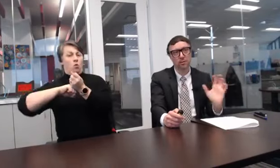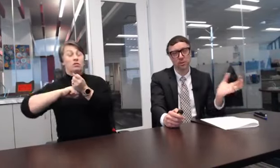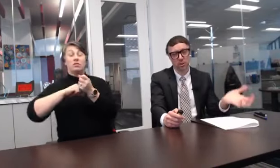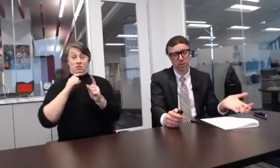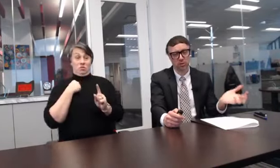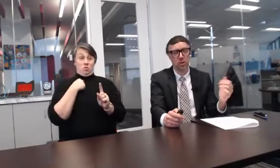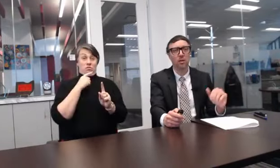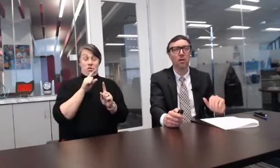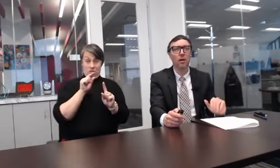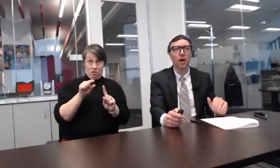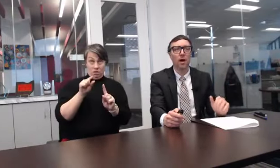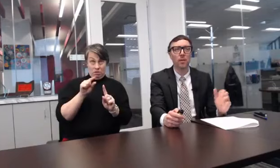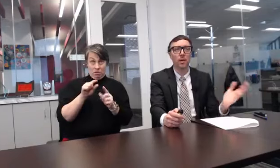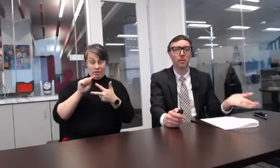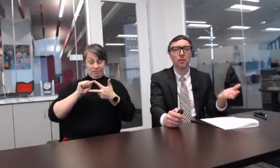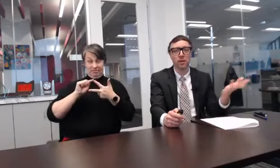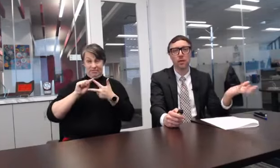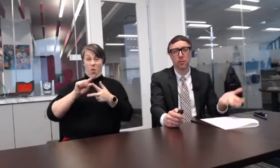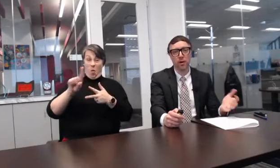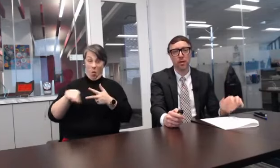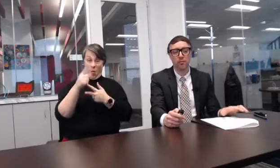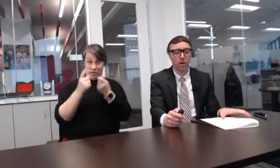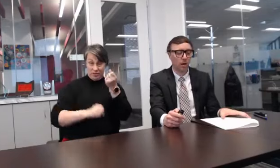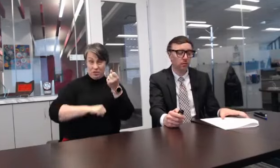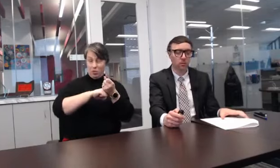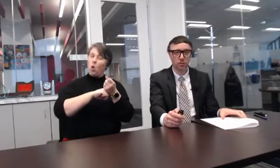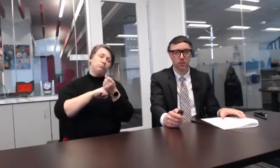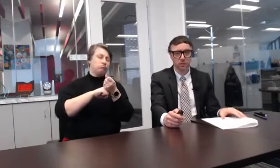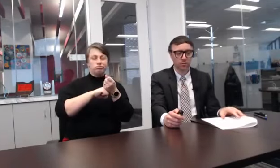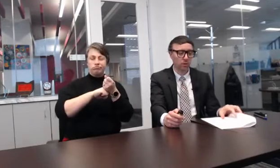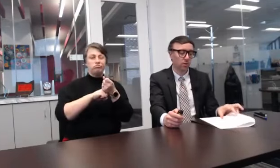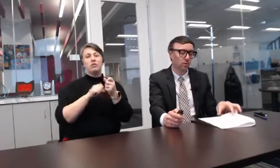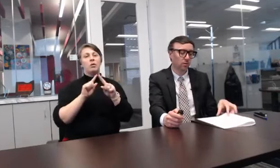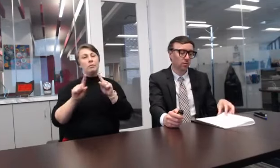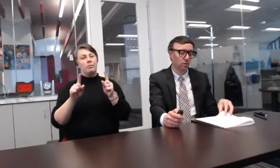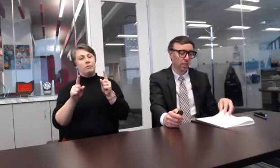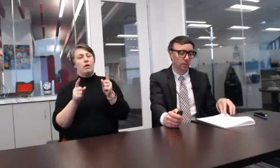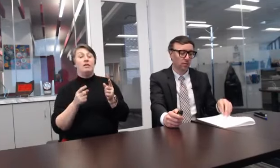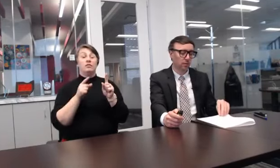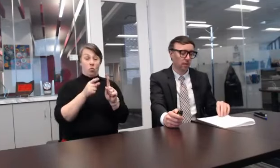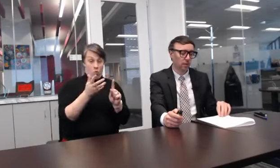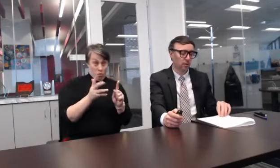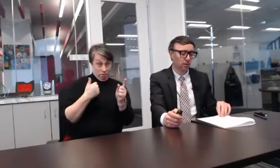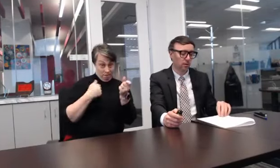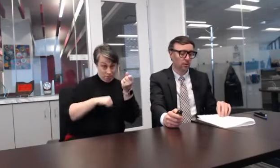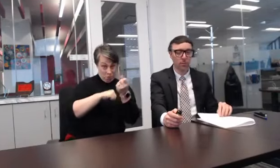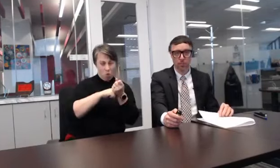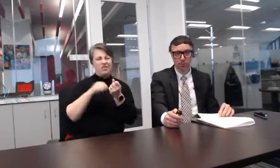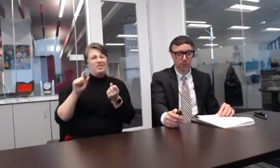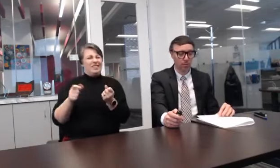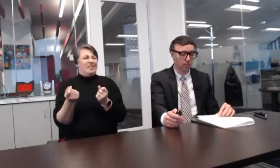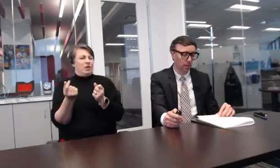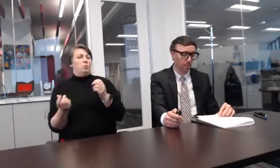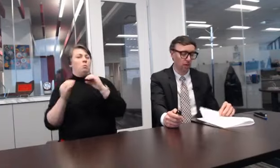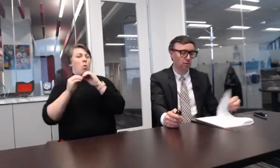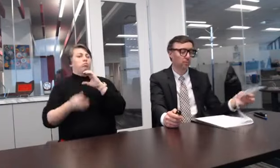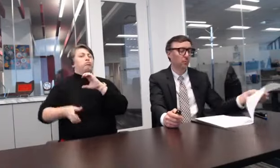especially children, but it can provide services for kids and some help for families and parents.